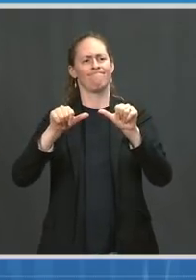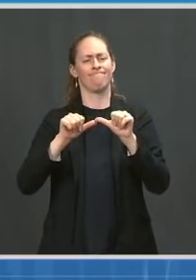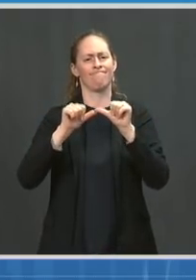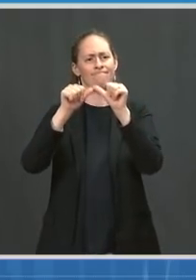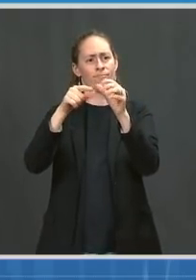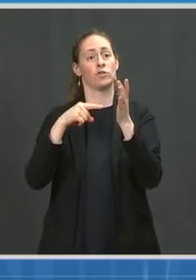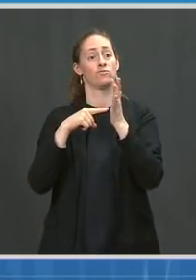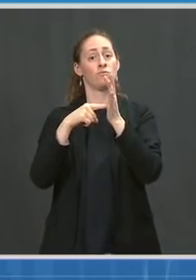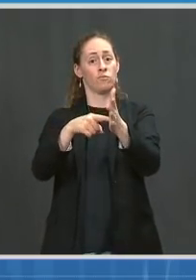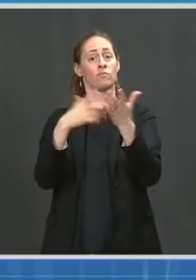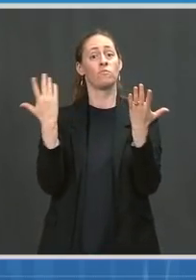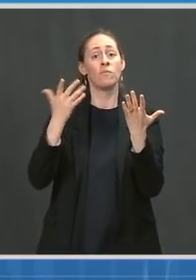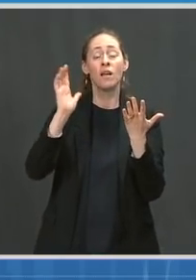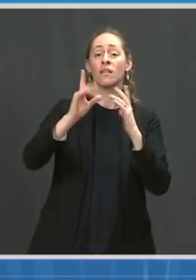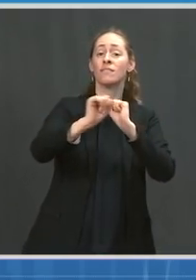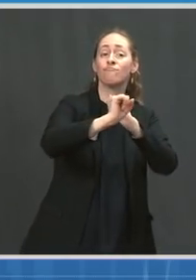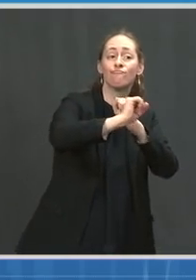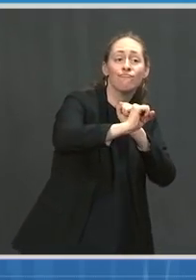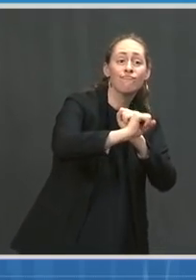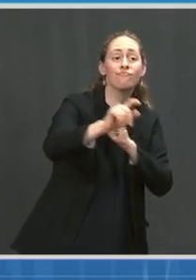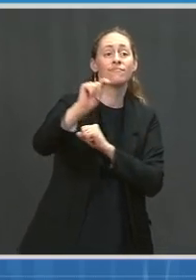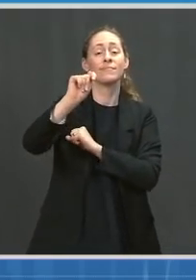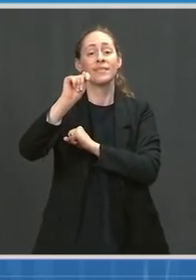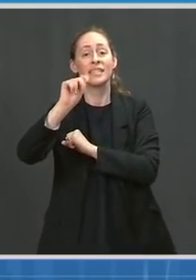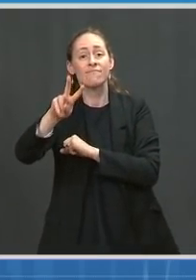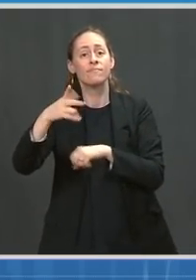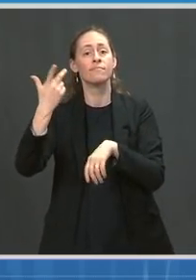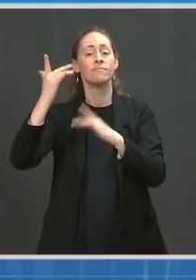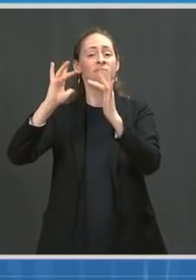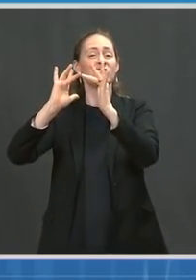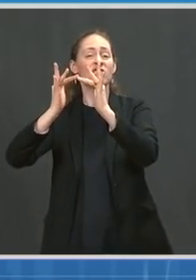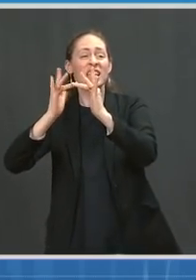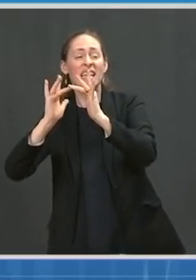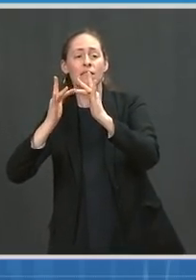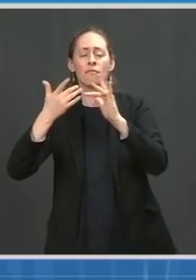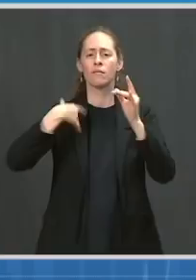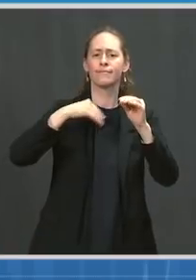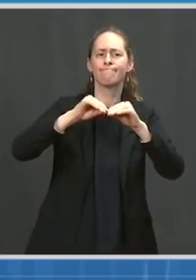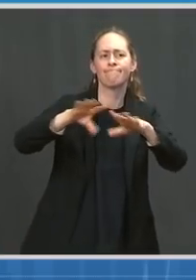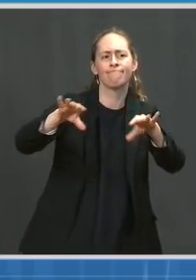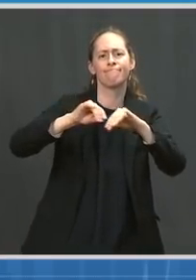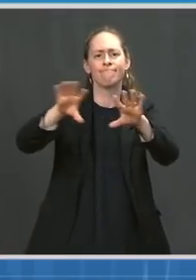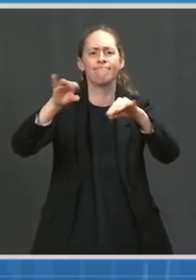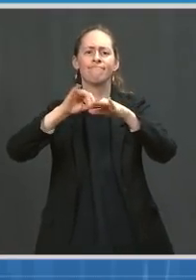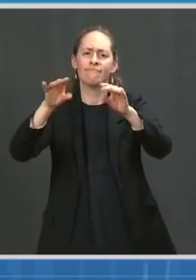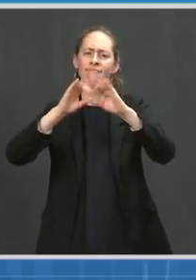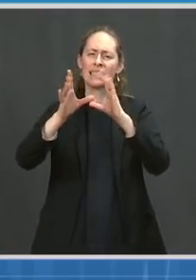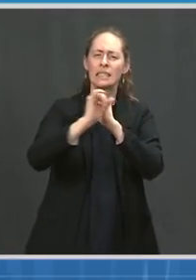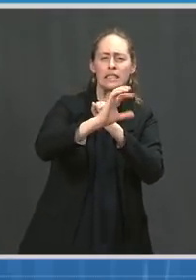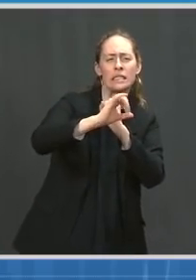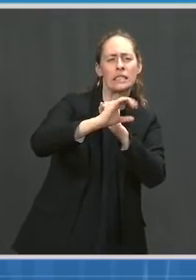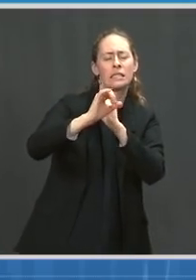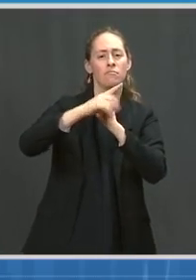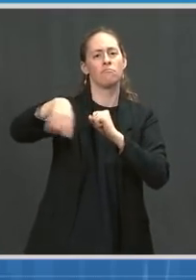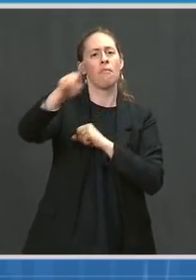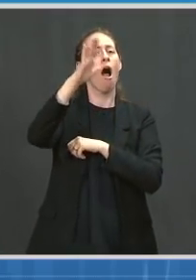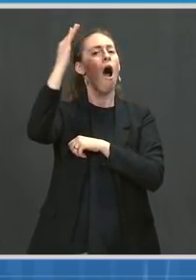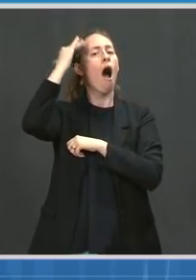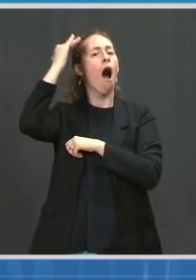and social media to communicate directly to the American people so Americans have the latest information